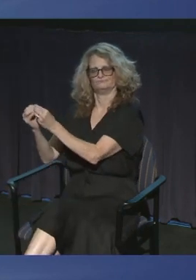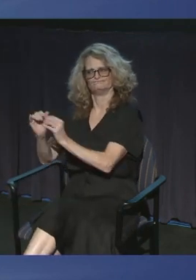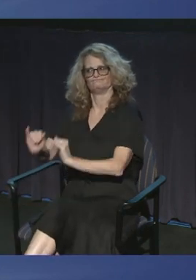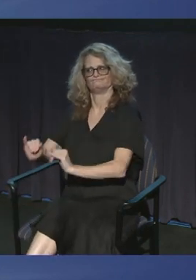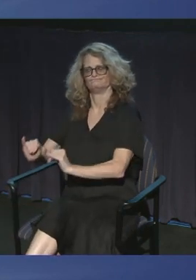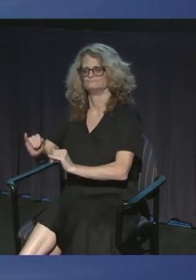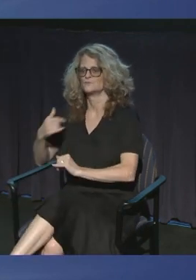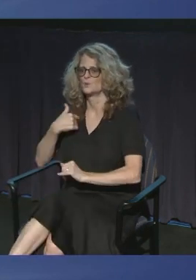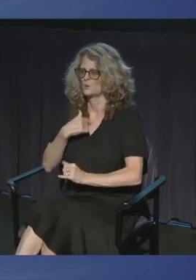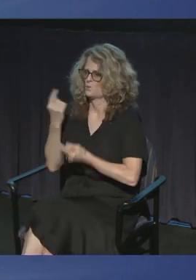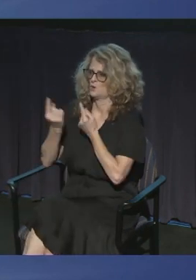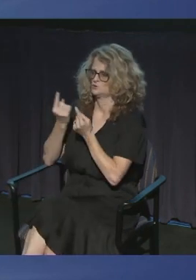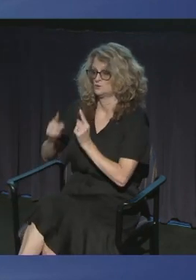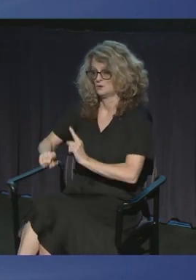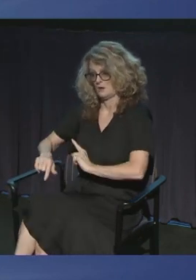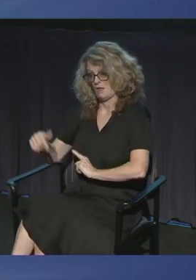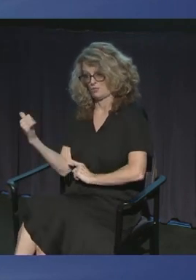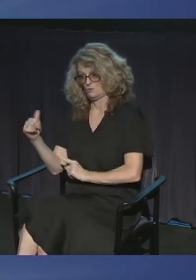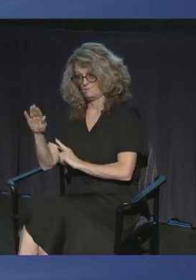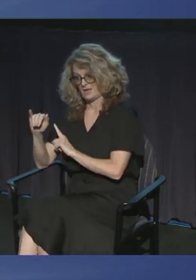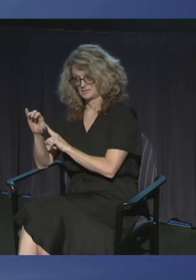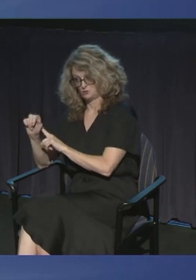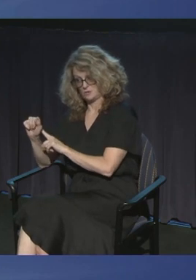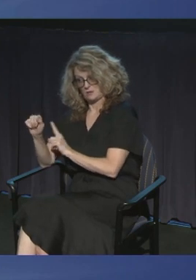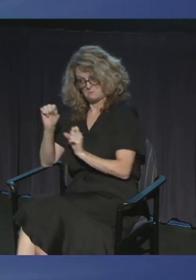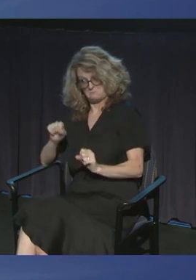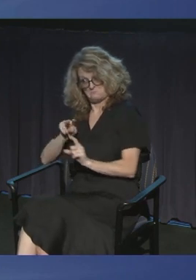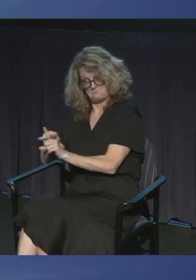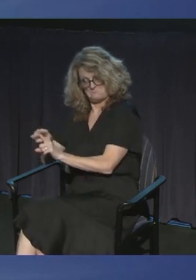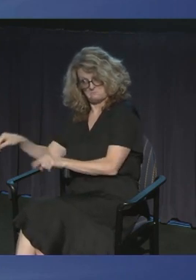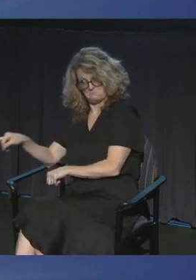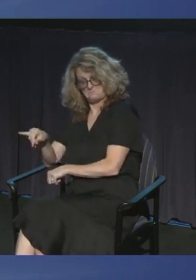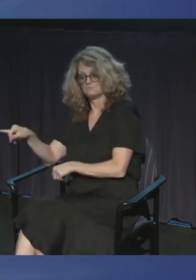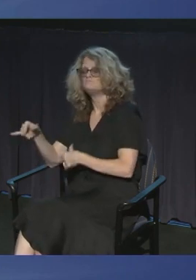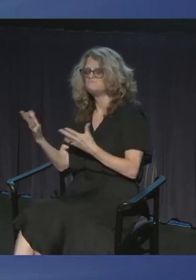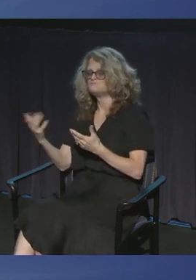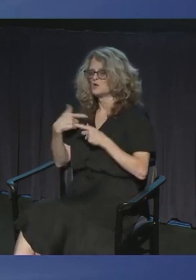HAVE OTHER APPLICATIONS. AND THIS IS HOW WE STARTED THIS PROJECT. MOSTLY BECAUSE WE